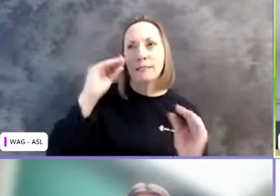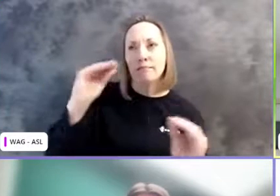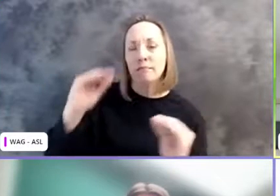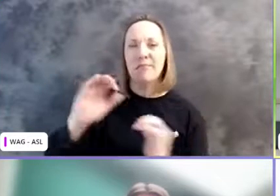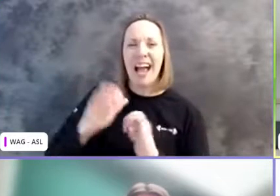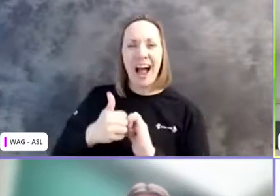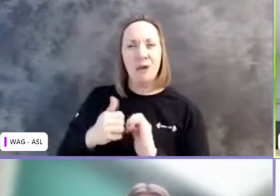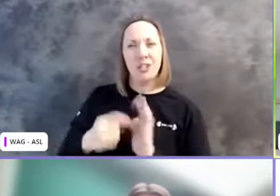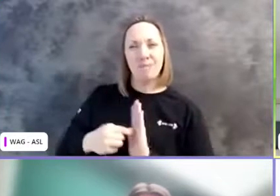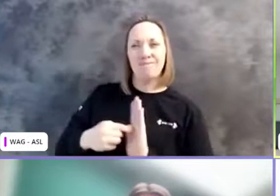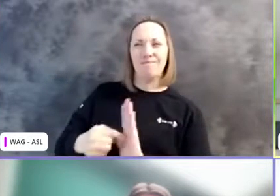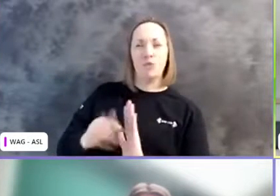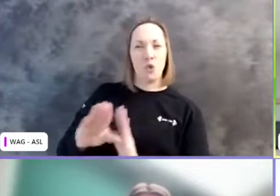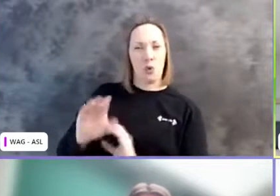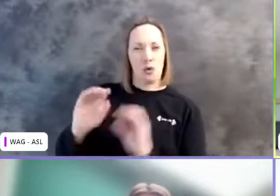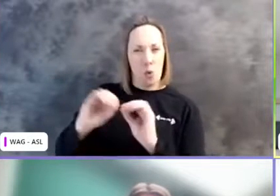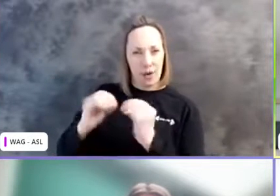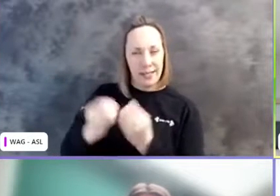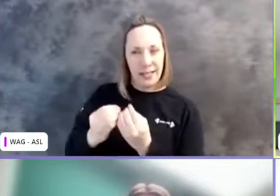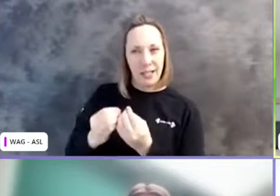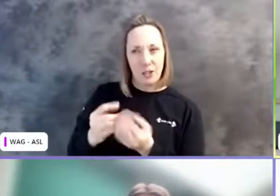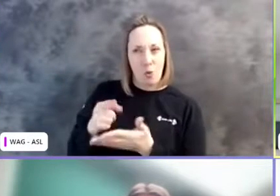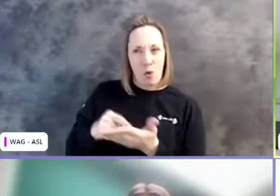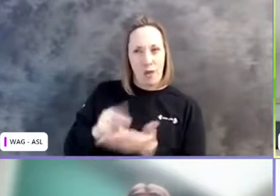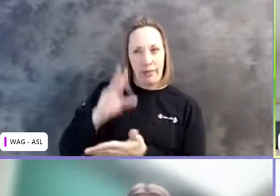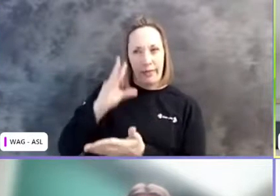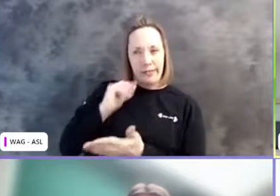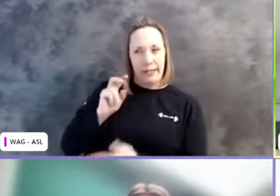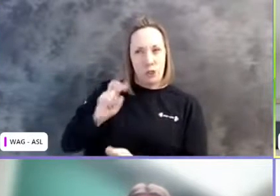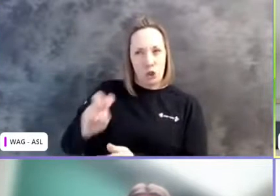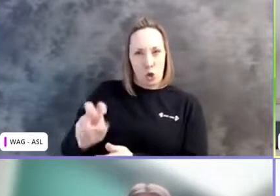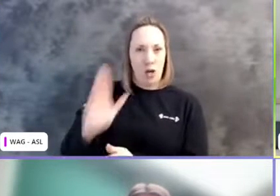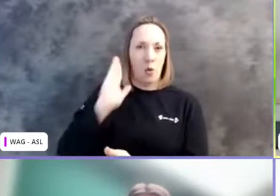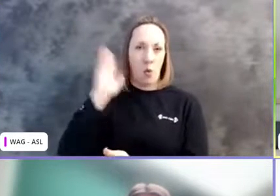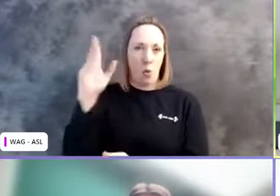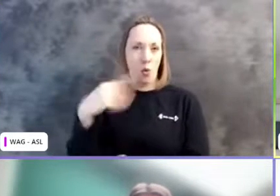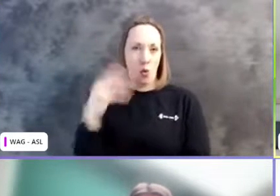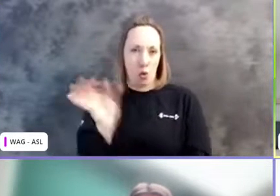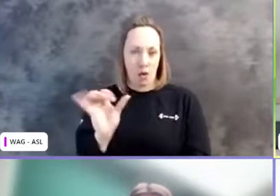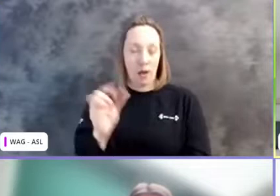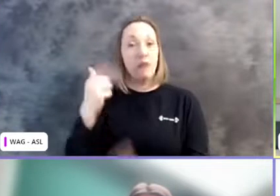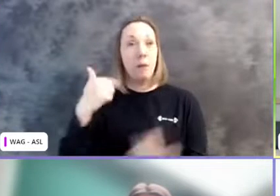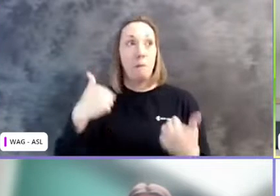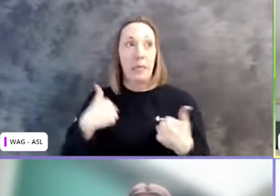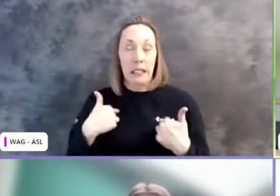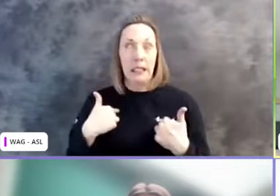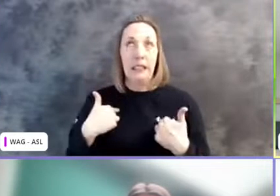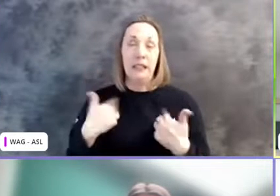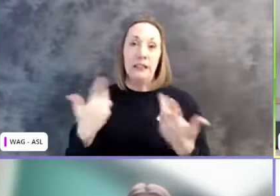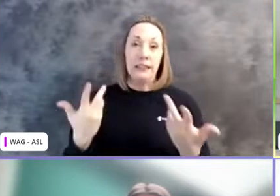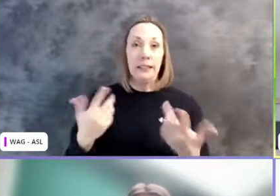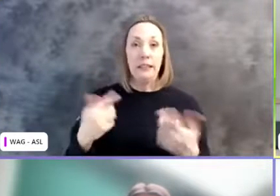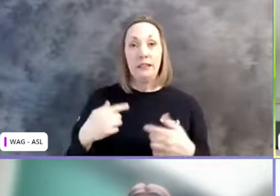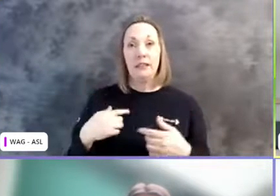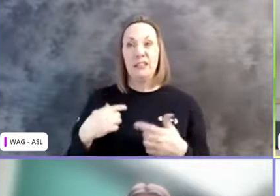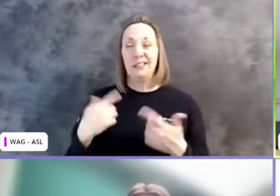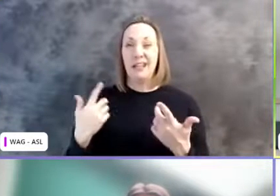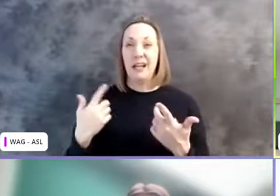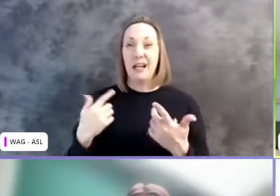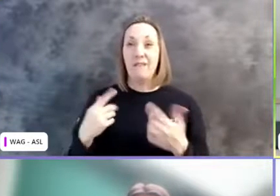when you try to get started with accessibility of your company. How do you introduce your organization to what